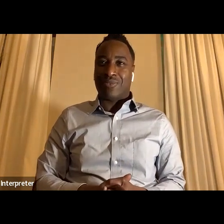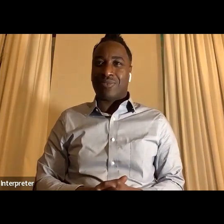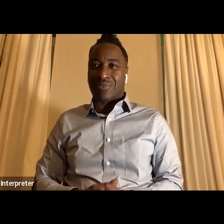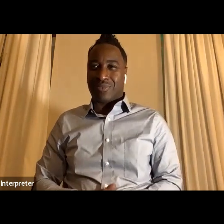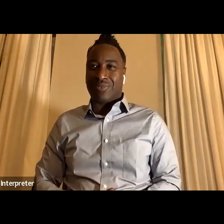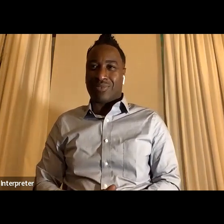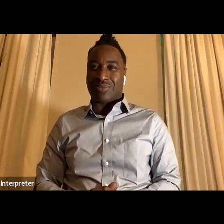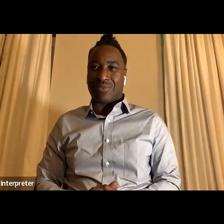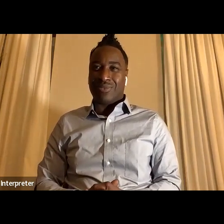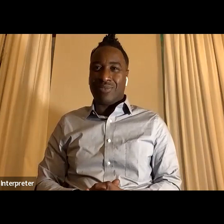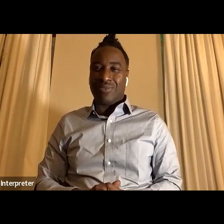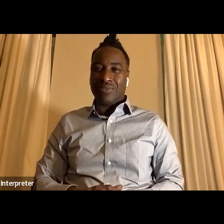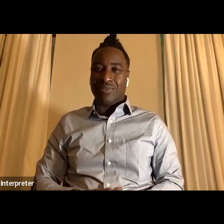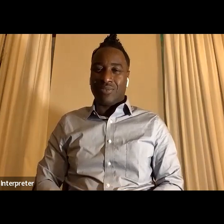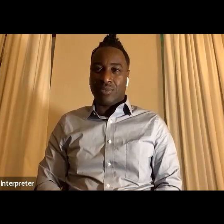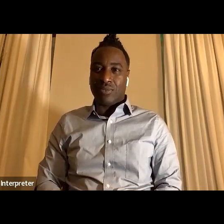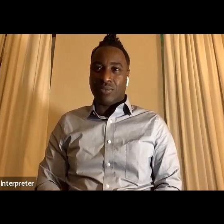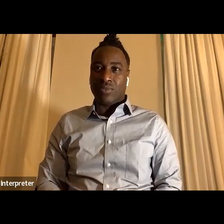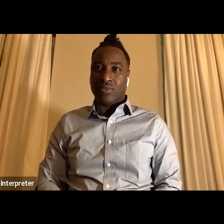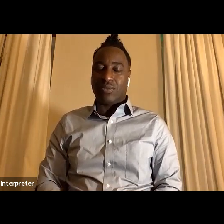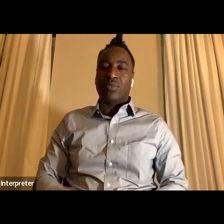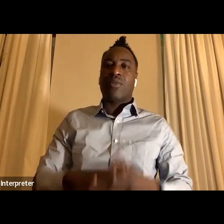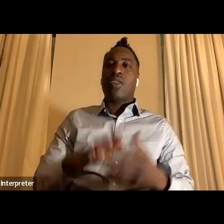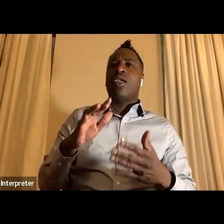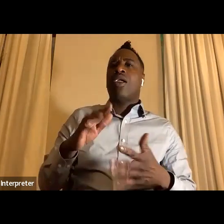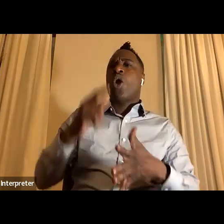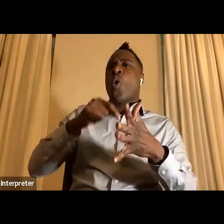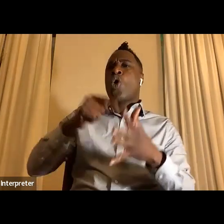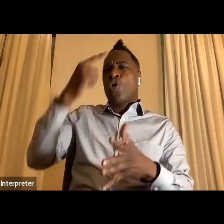of new to old and changing things in their past?